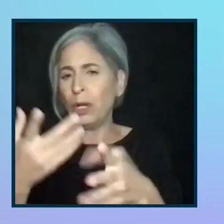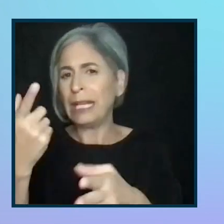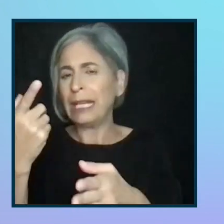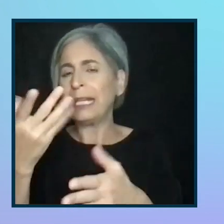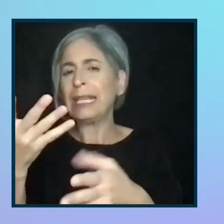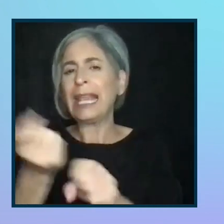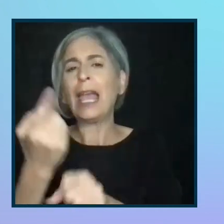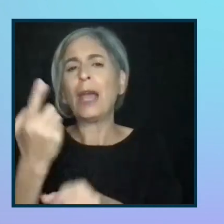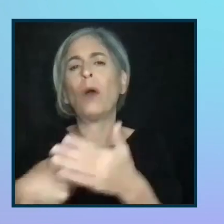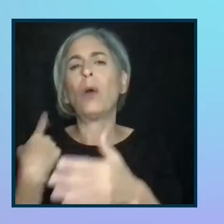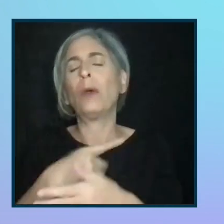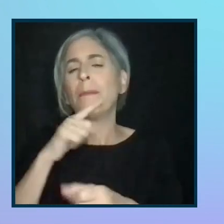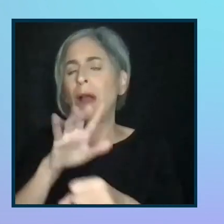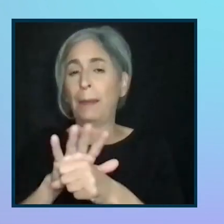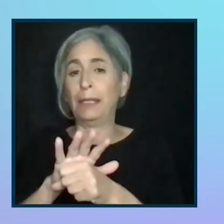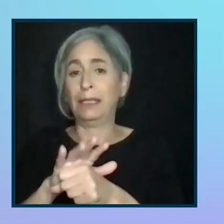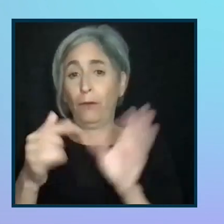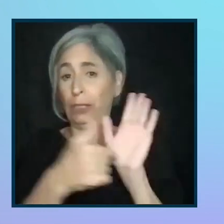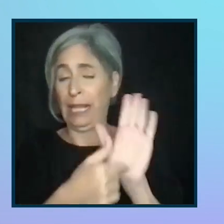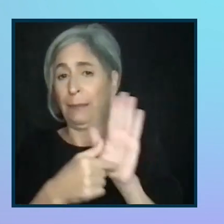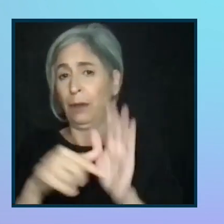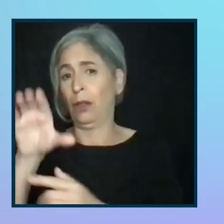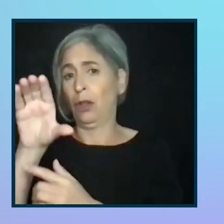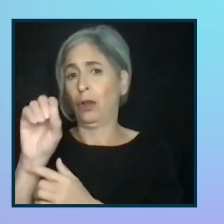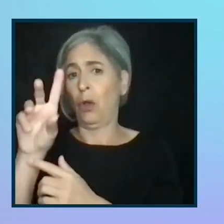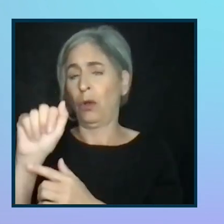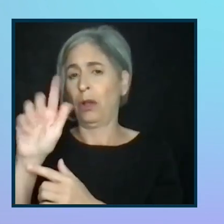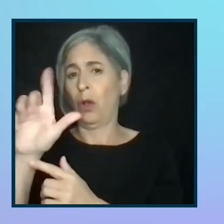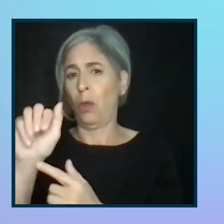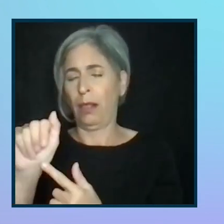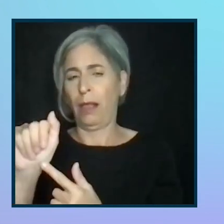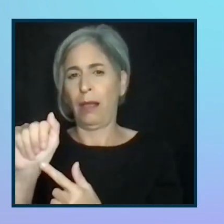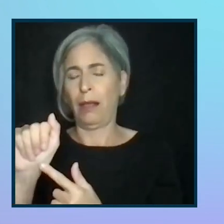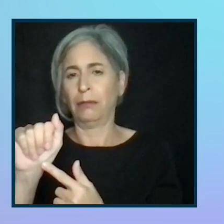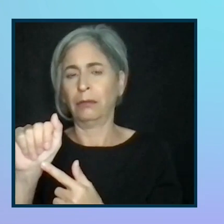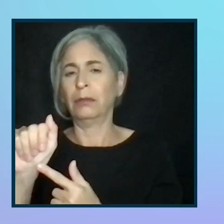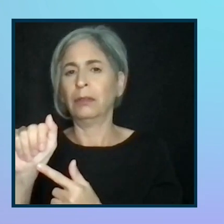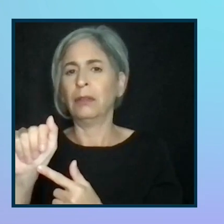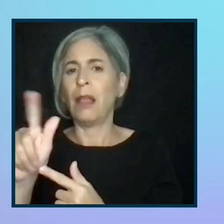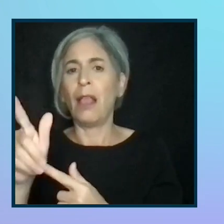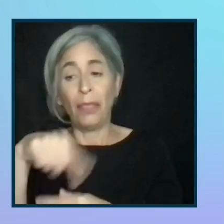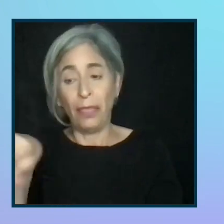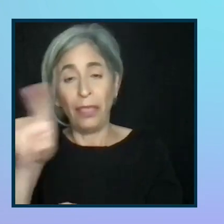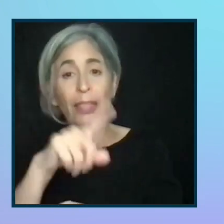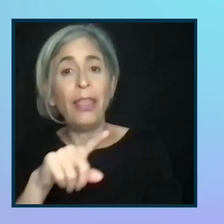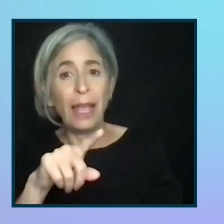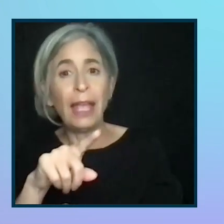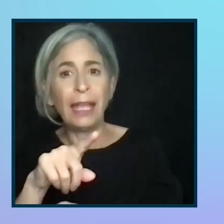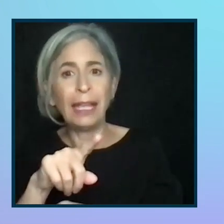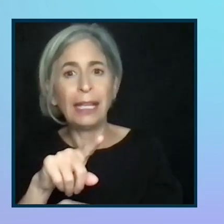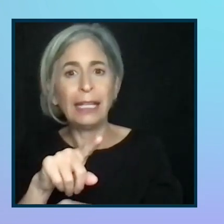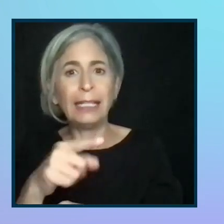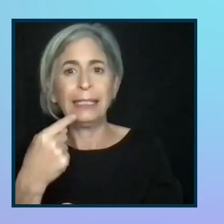So Coca-Cola is accountable for the fact that the thing tastes the same